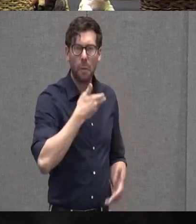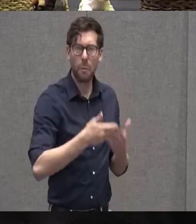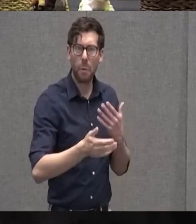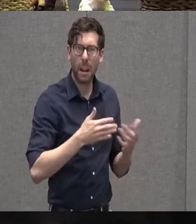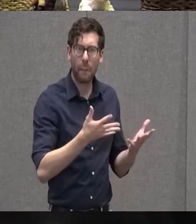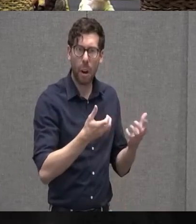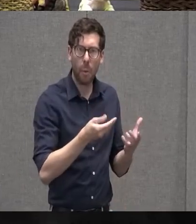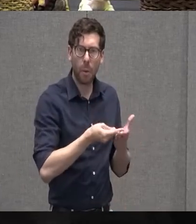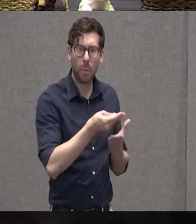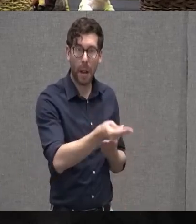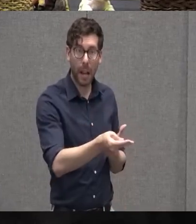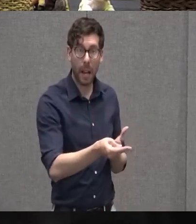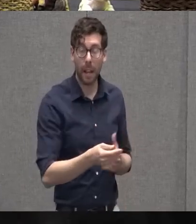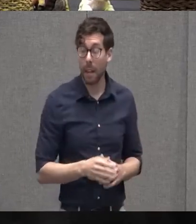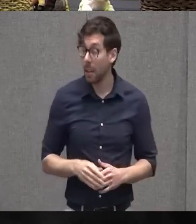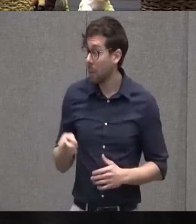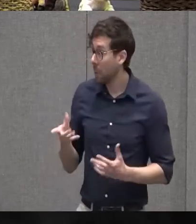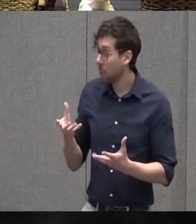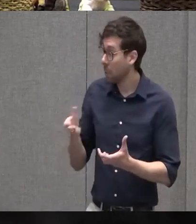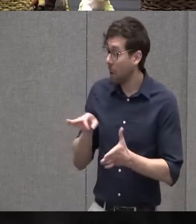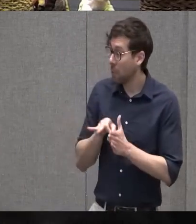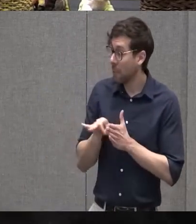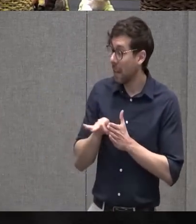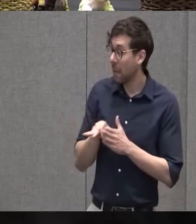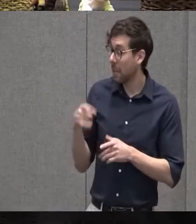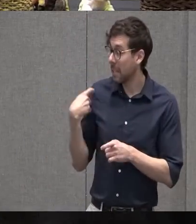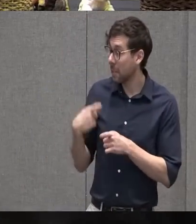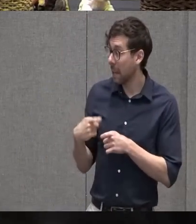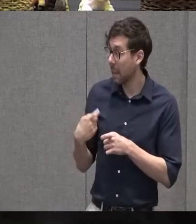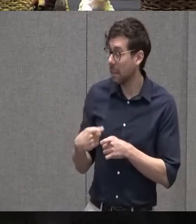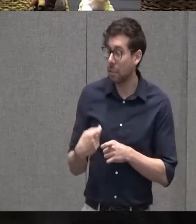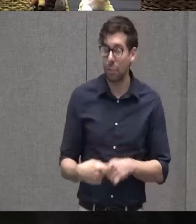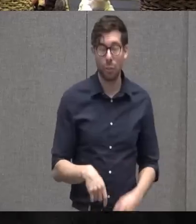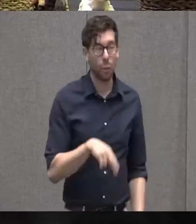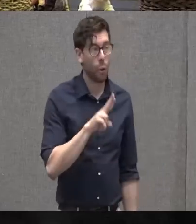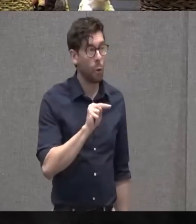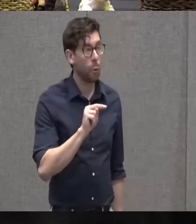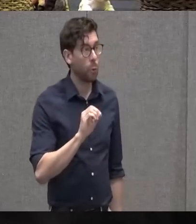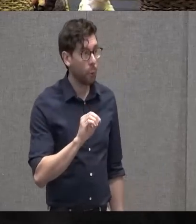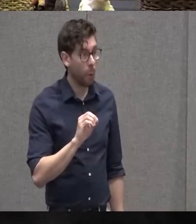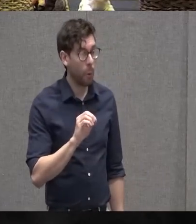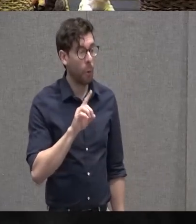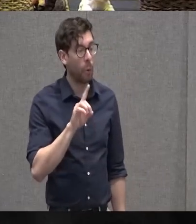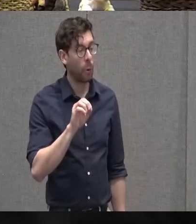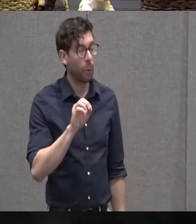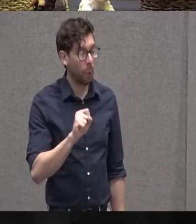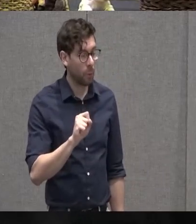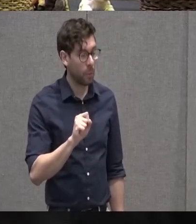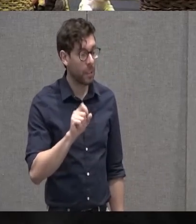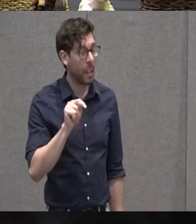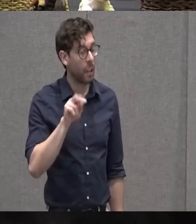Do you wanna count in Spanish? (speaks in foreign language) Okay.